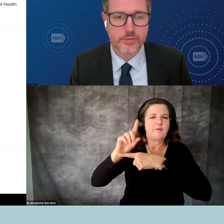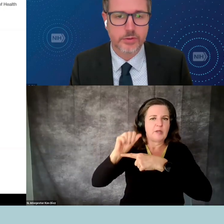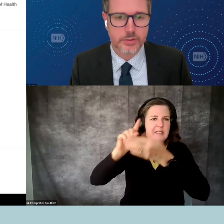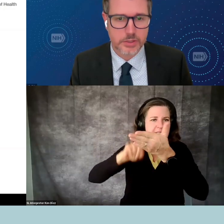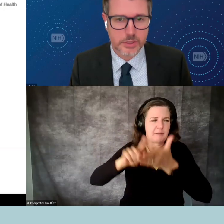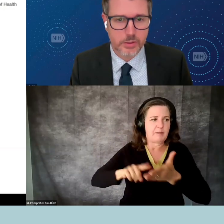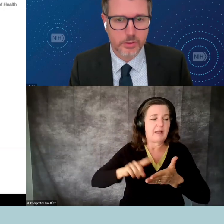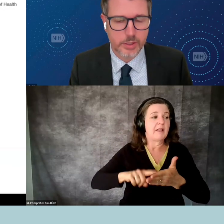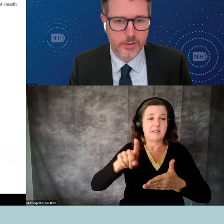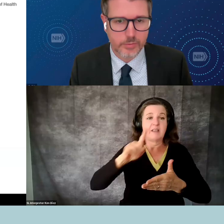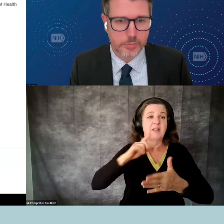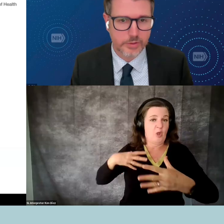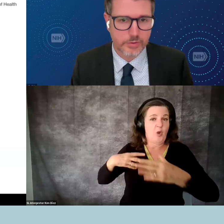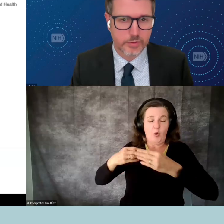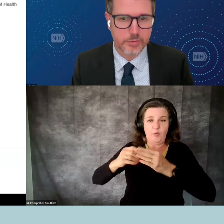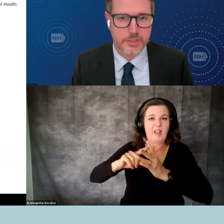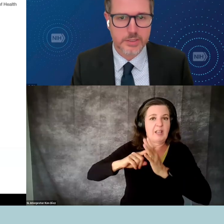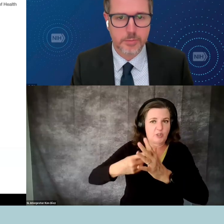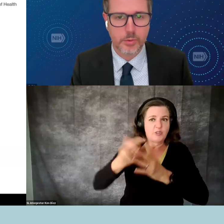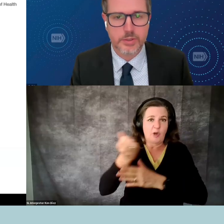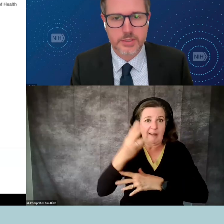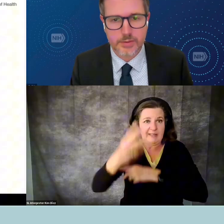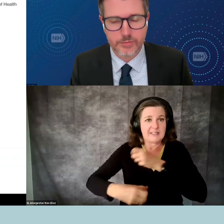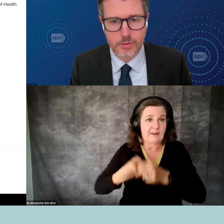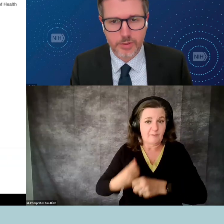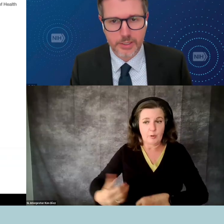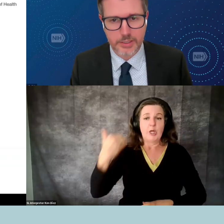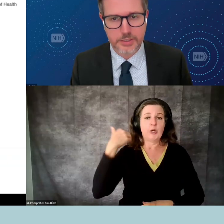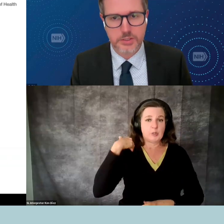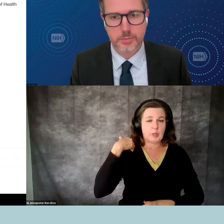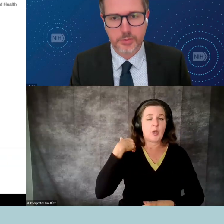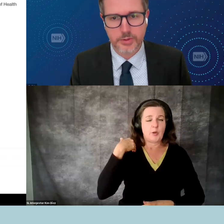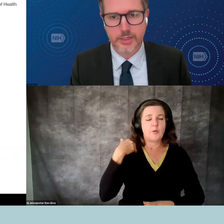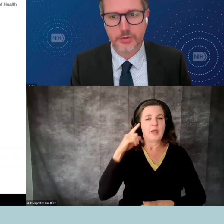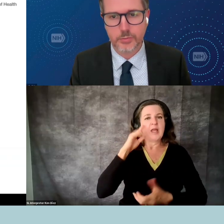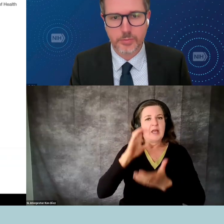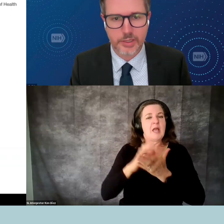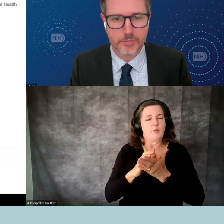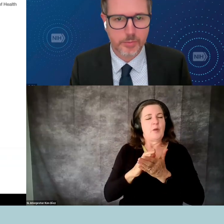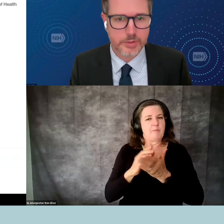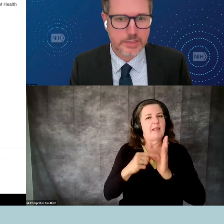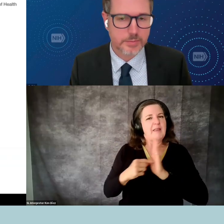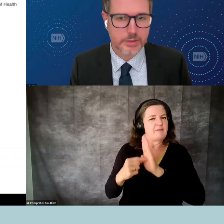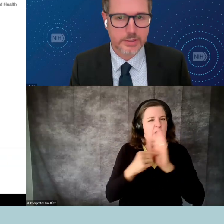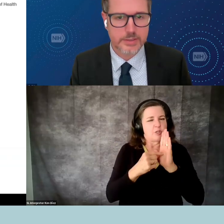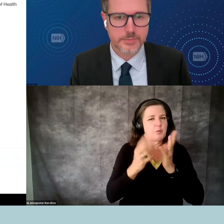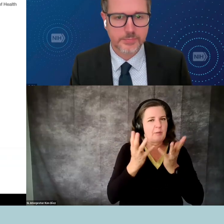several years ago, and we believe it represents an important step forward by NIH to promote the health and well-being of people with disabilities.